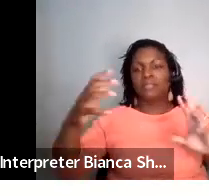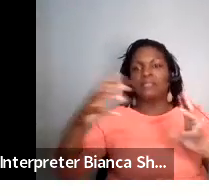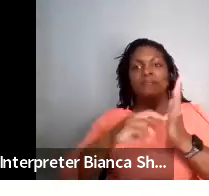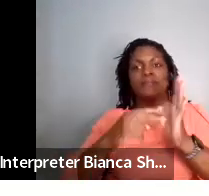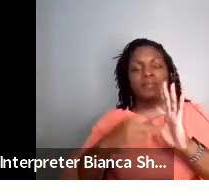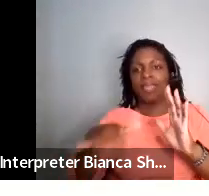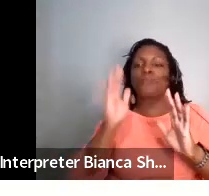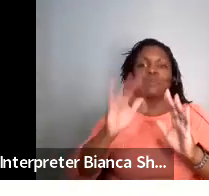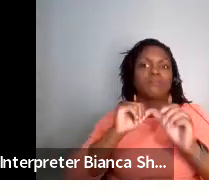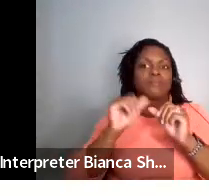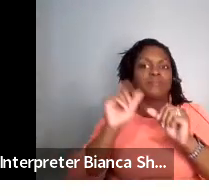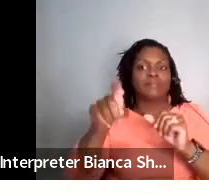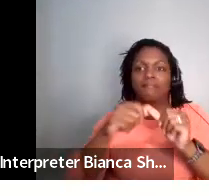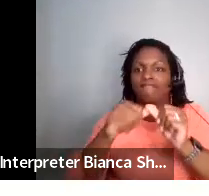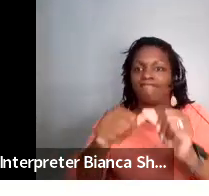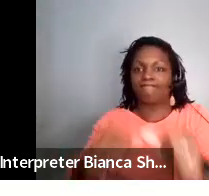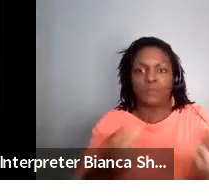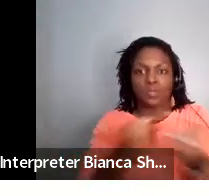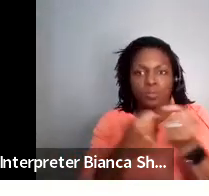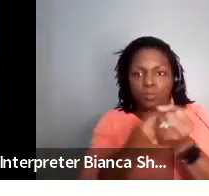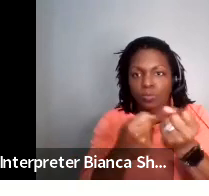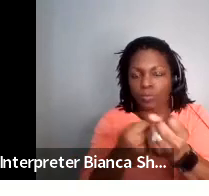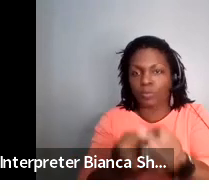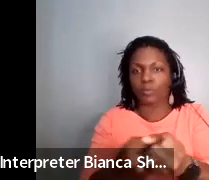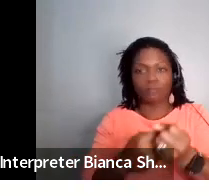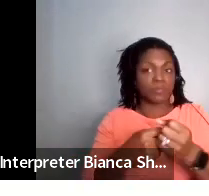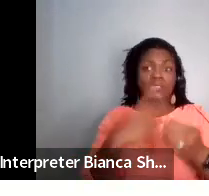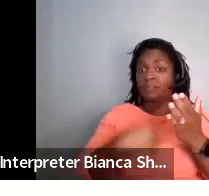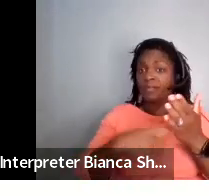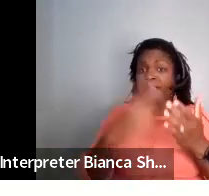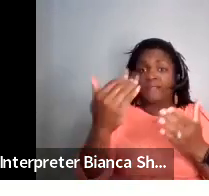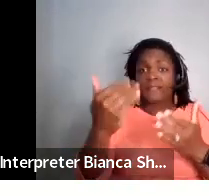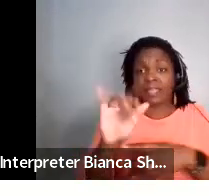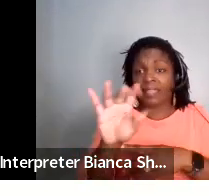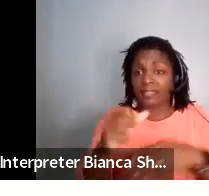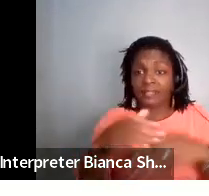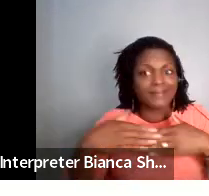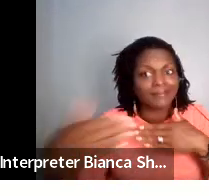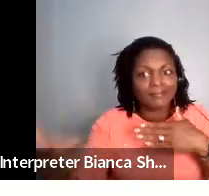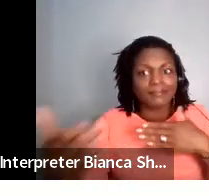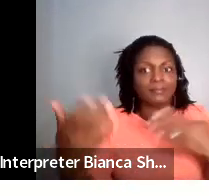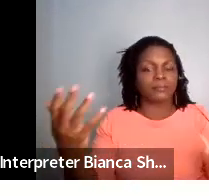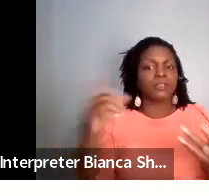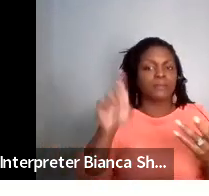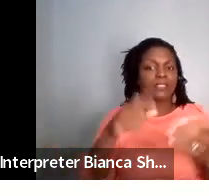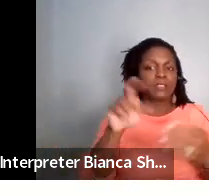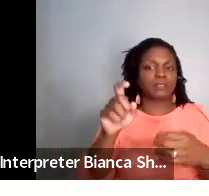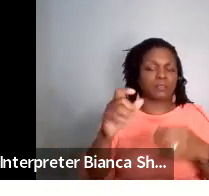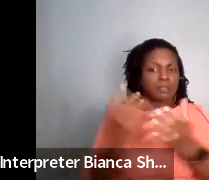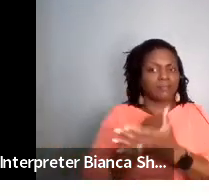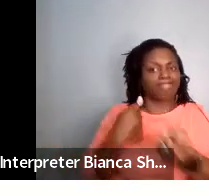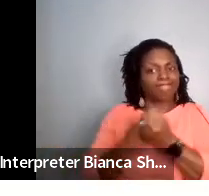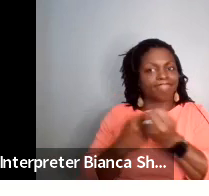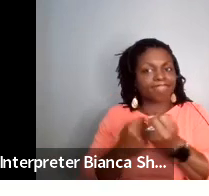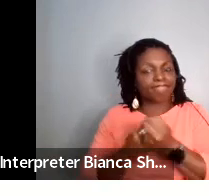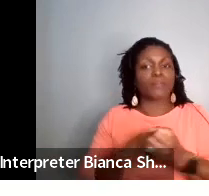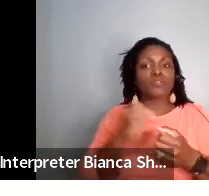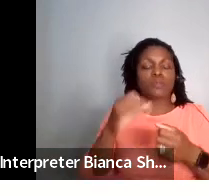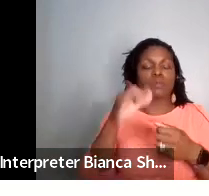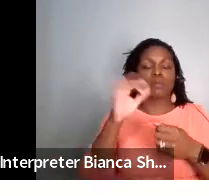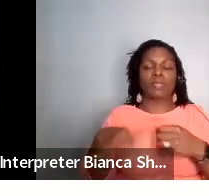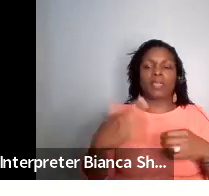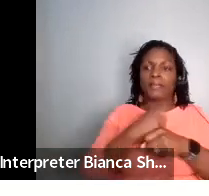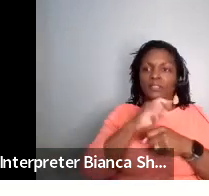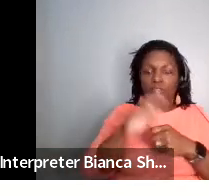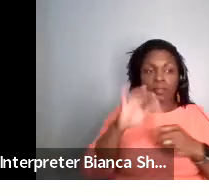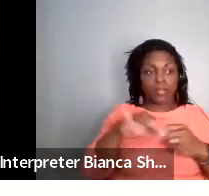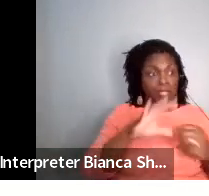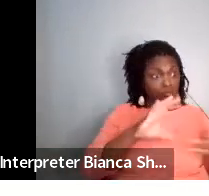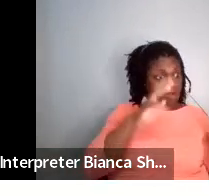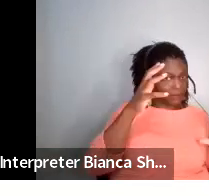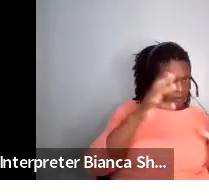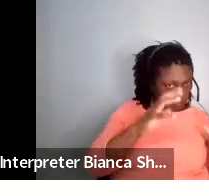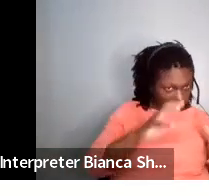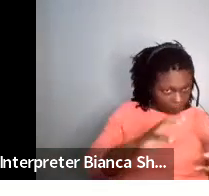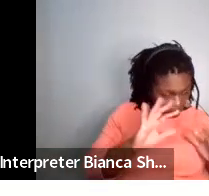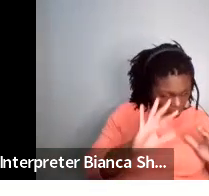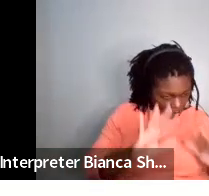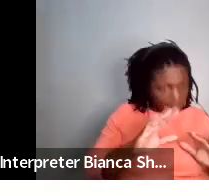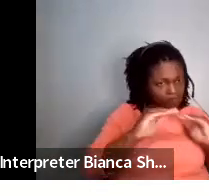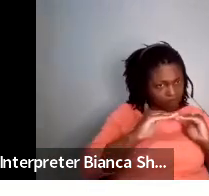they're gonna need something. but even beyond those 15 days so it's connecting them to the proper resources, making sure that they have been stabilized to that crisis, and if they need to be linked to a behavioral health